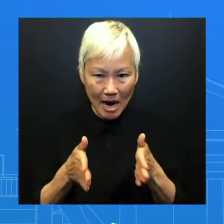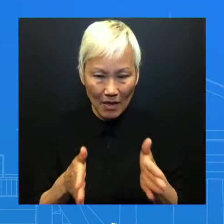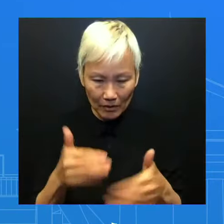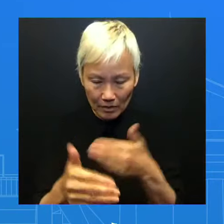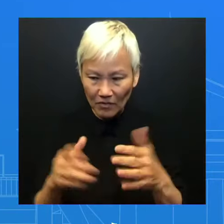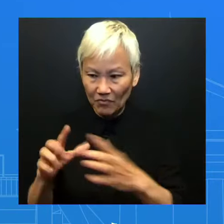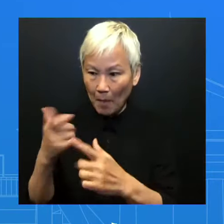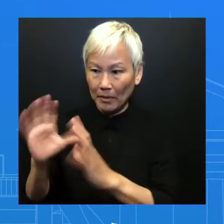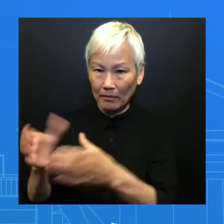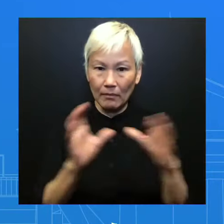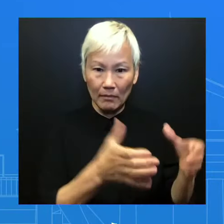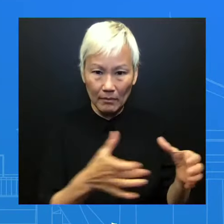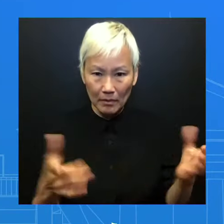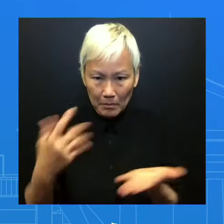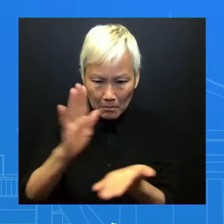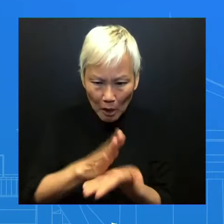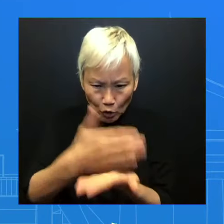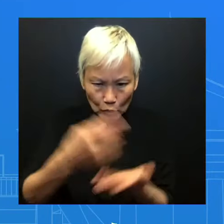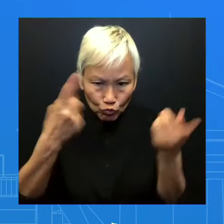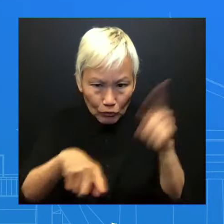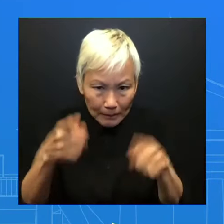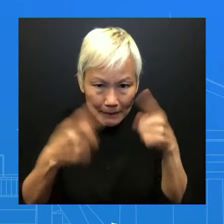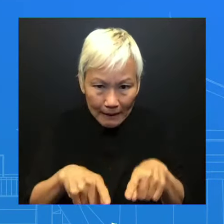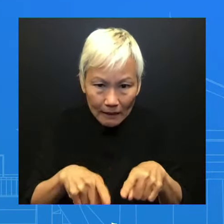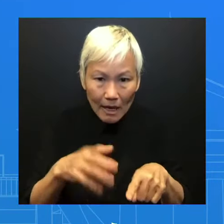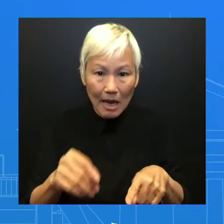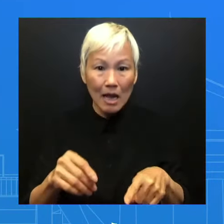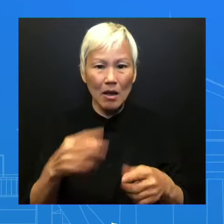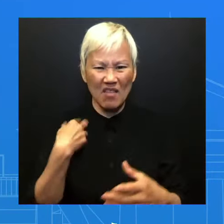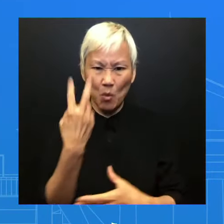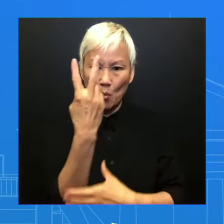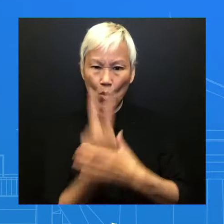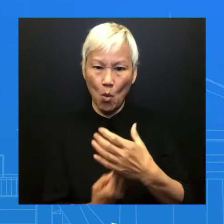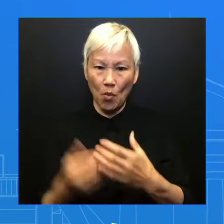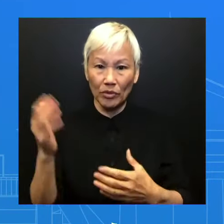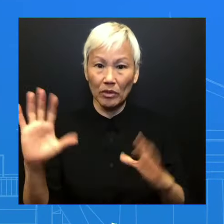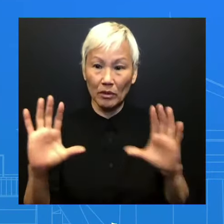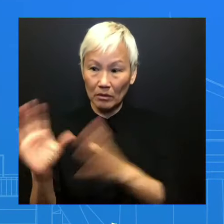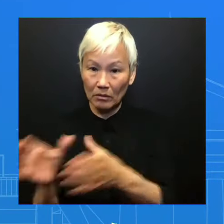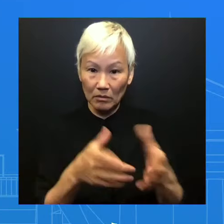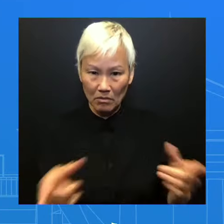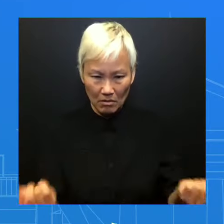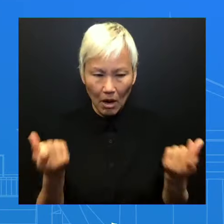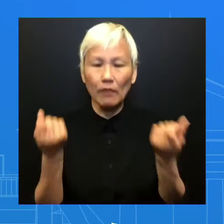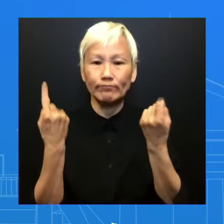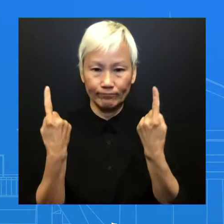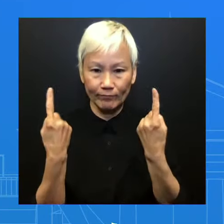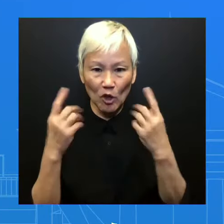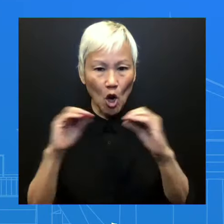And -- and as long as both sides understand that no one is going to get everything that it wants,